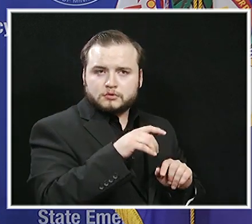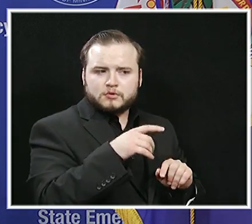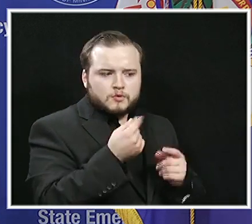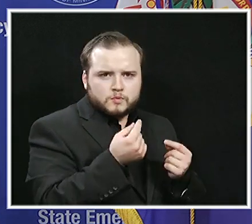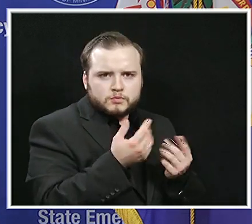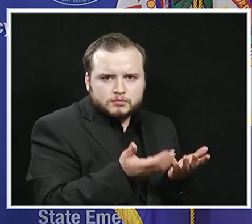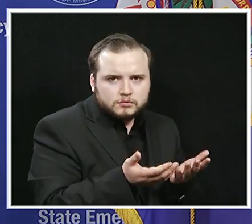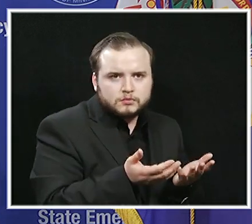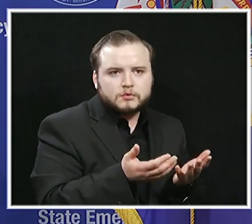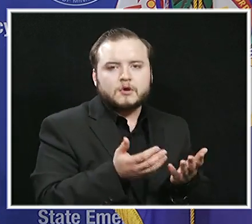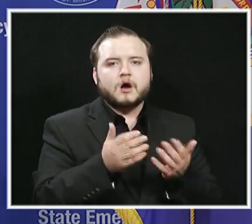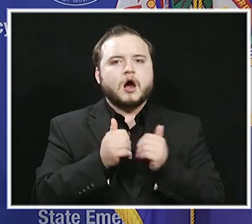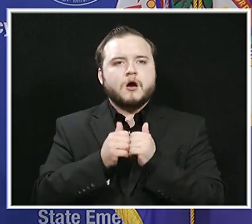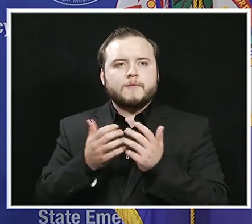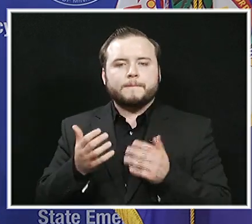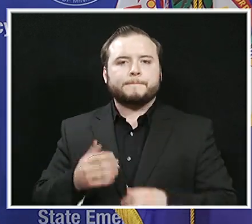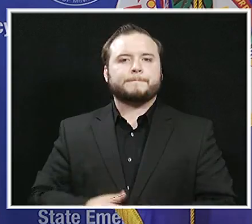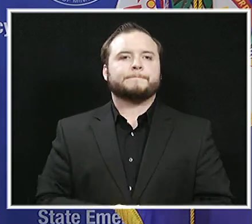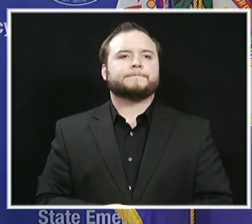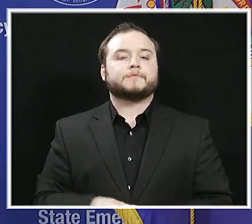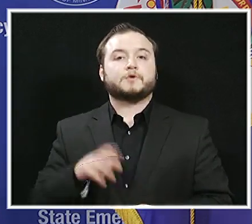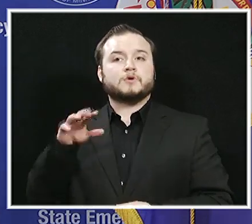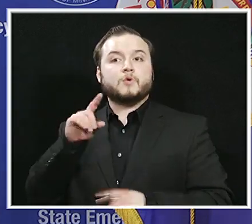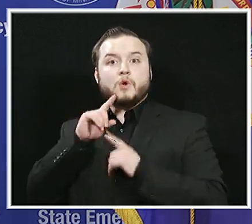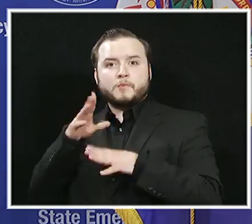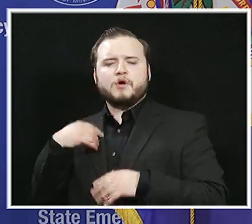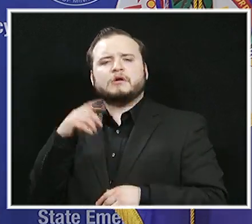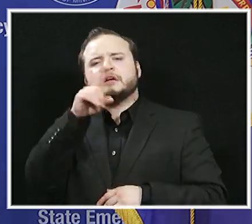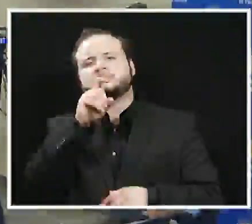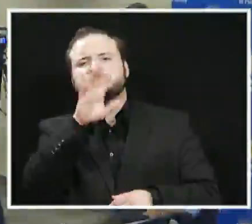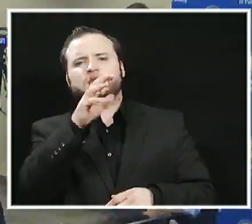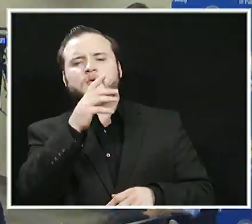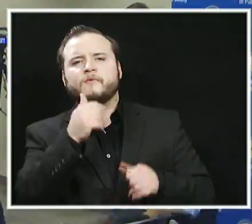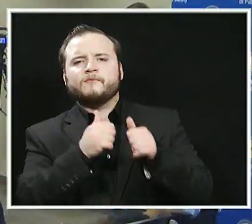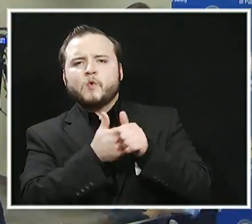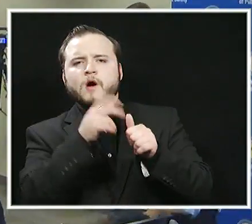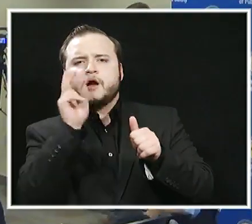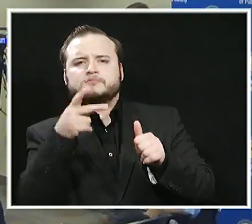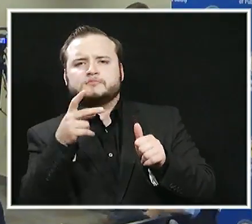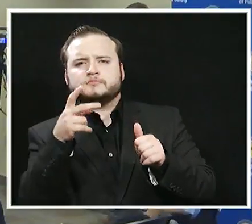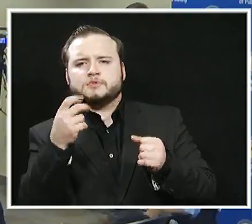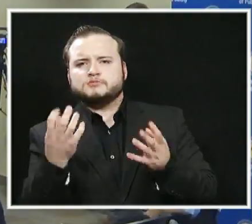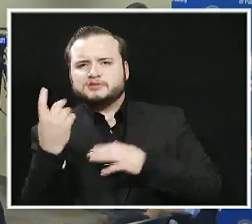last night, about two hours, talking to experts in the country, talking to other governors what is the strategy in longterm care and isolating that.